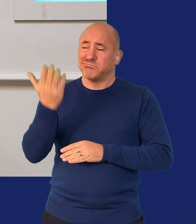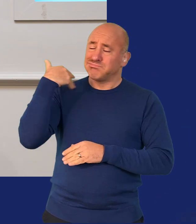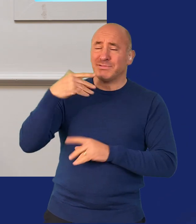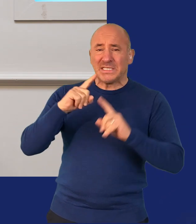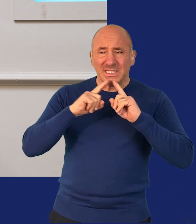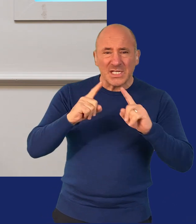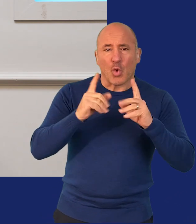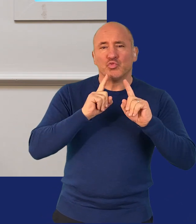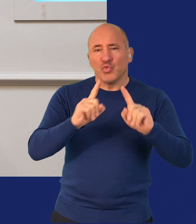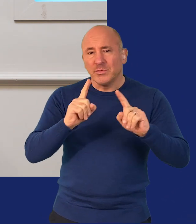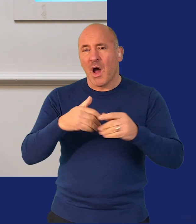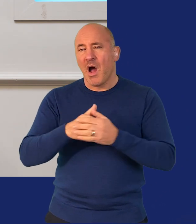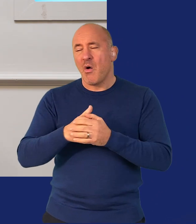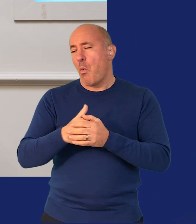libraries and information services.